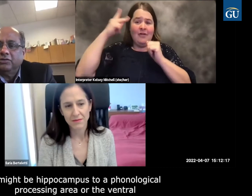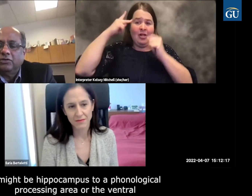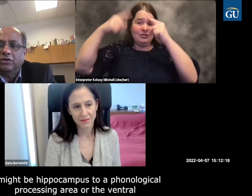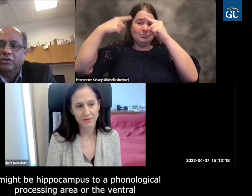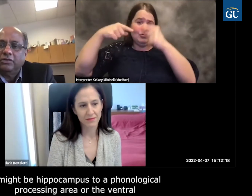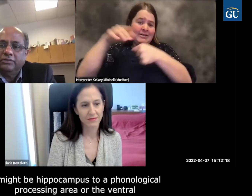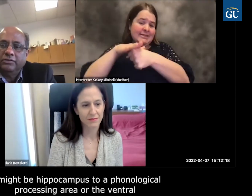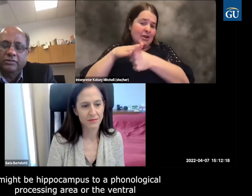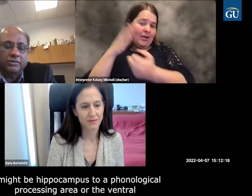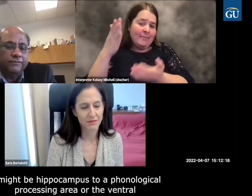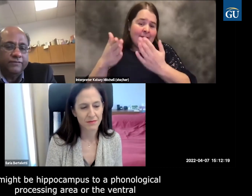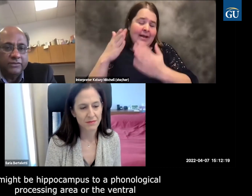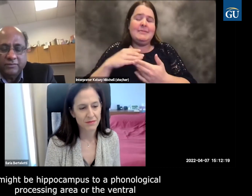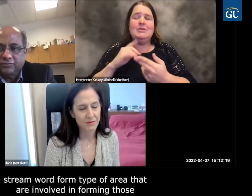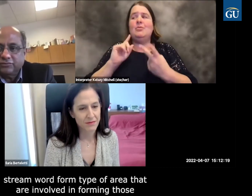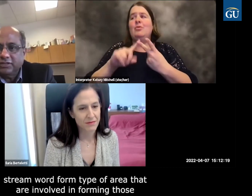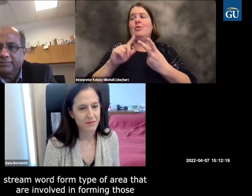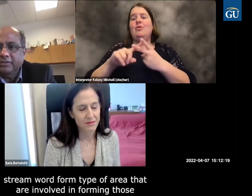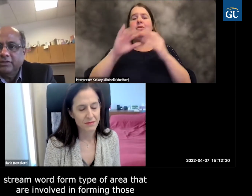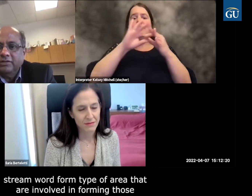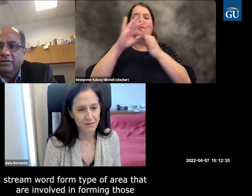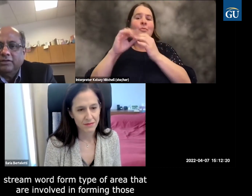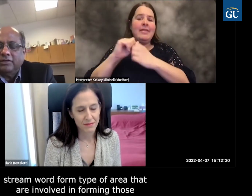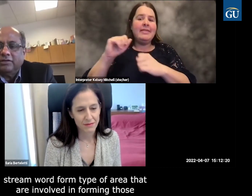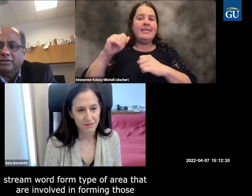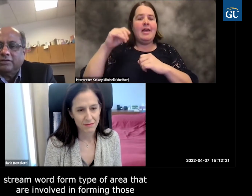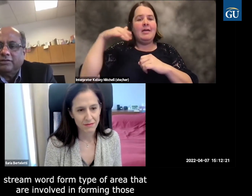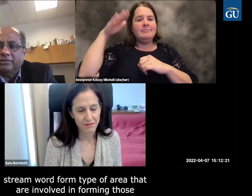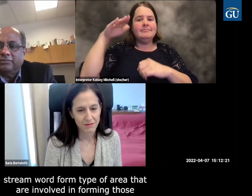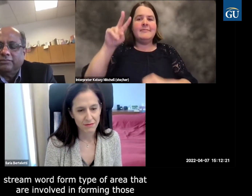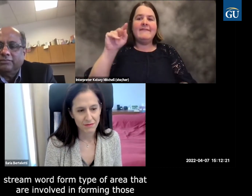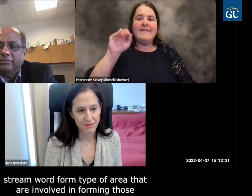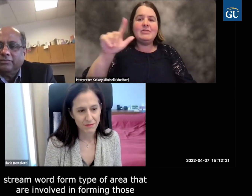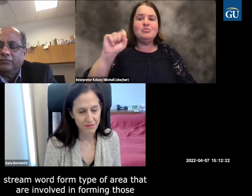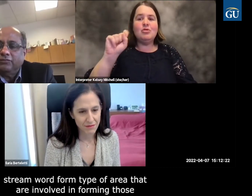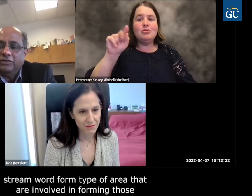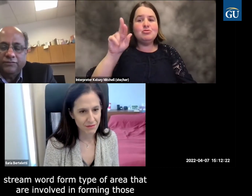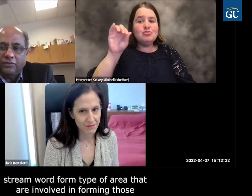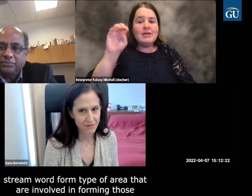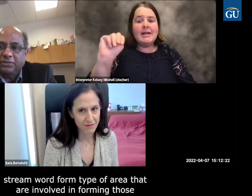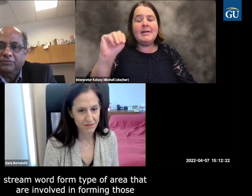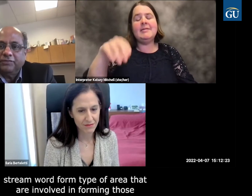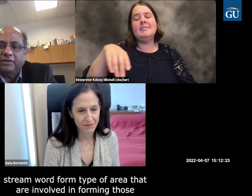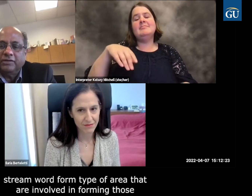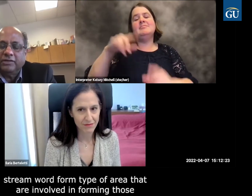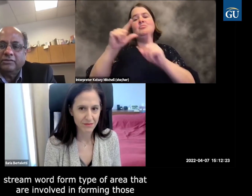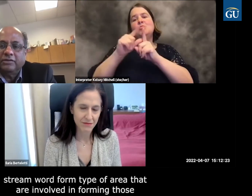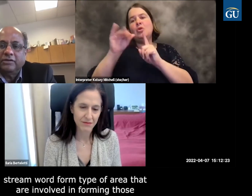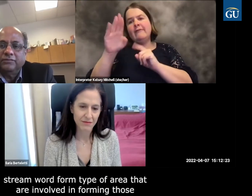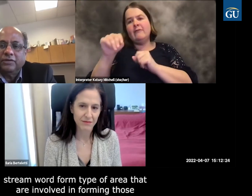or the ventral stream uh